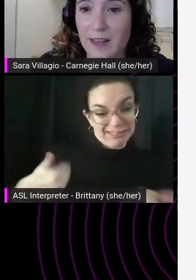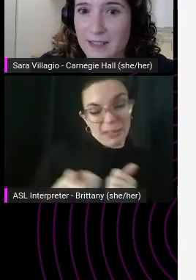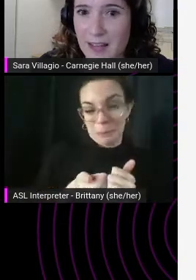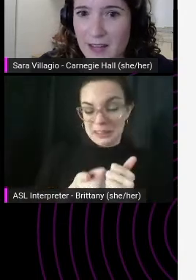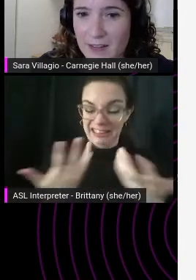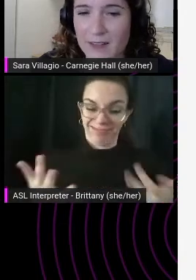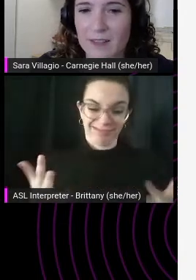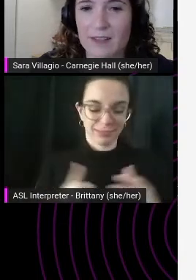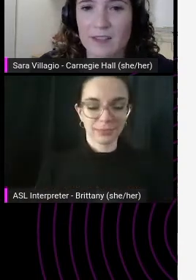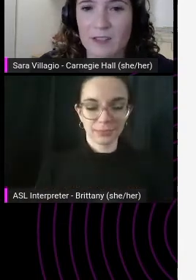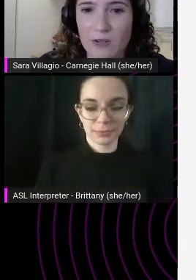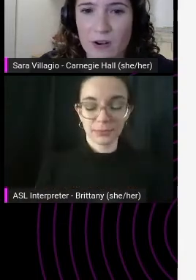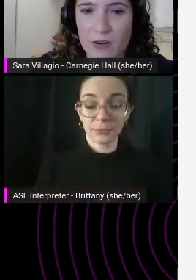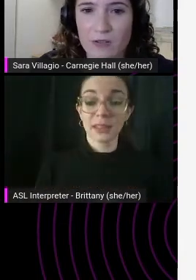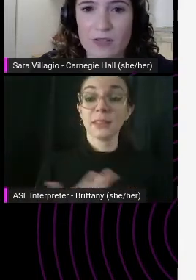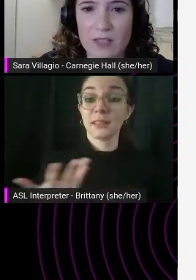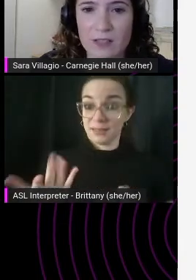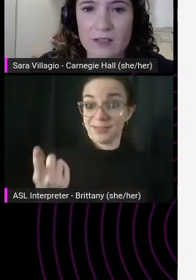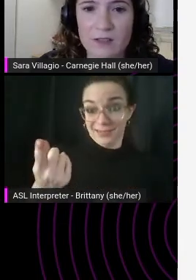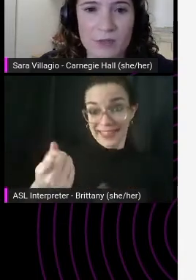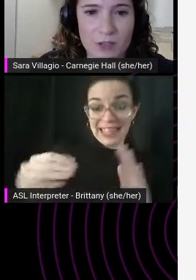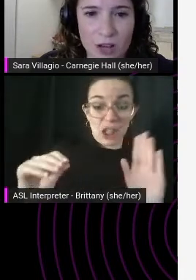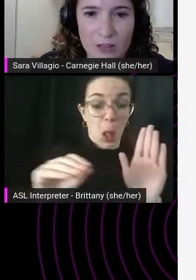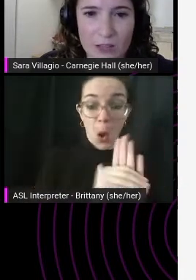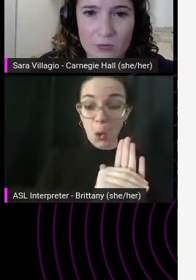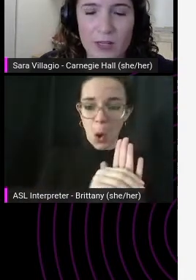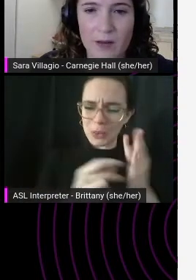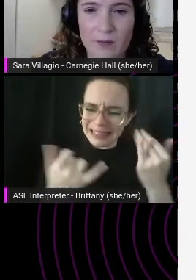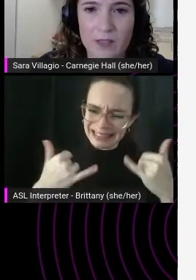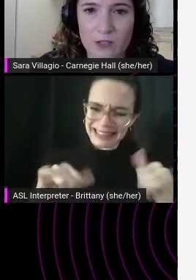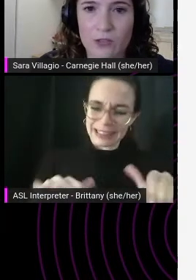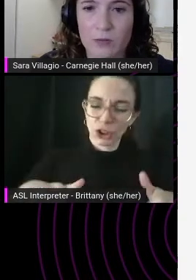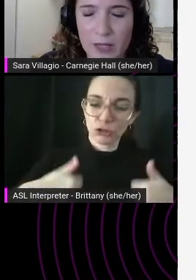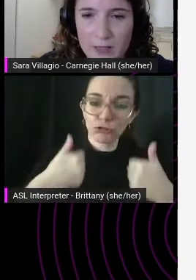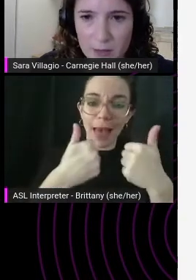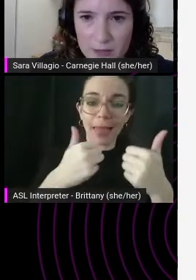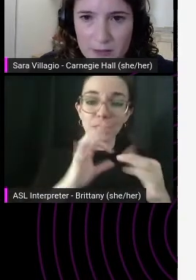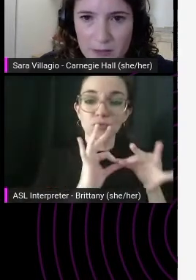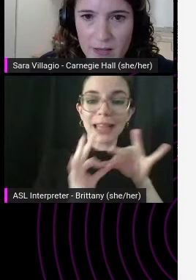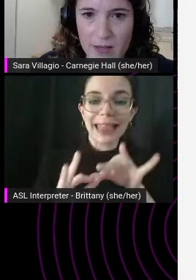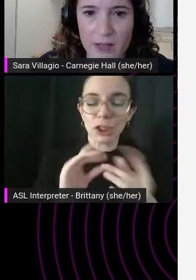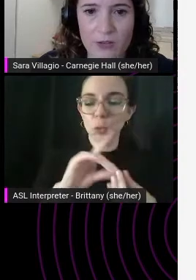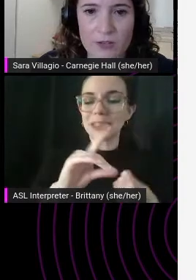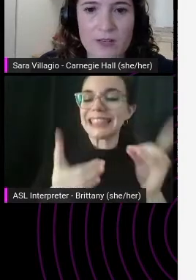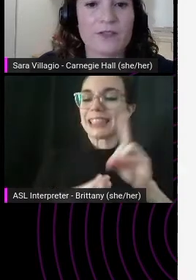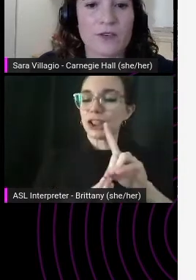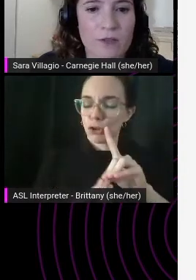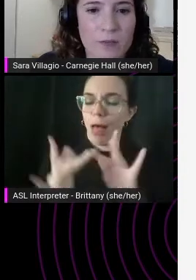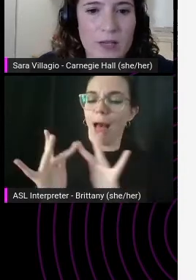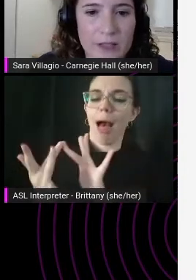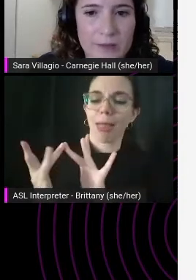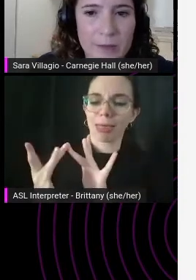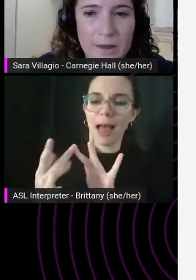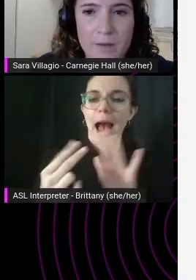That said, this logo, still was a challenge when it came to digital placements. You can see a few of them here.